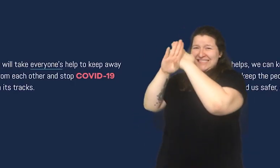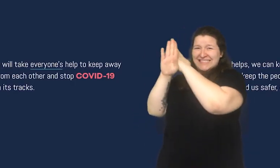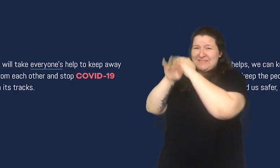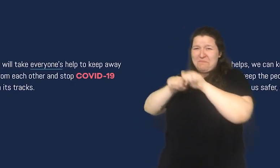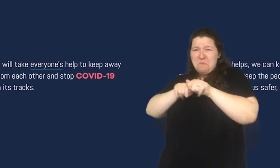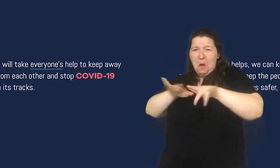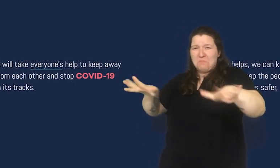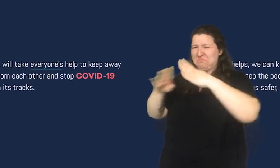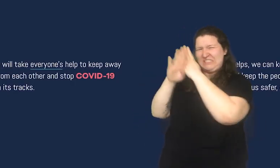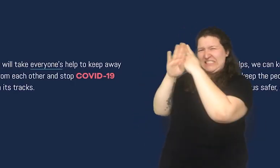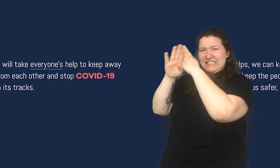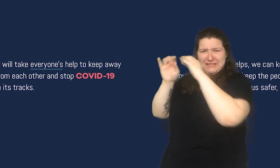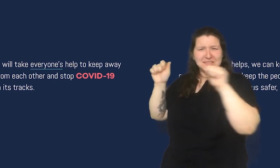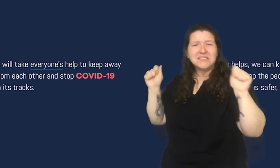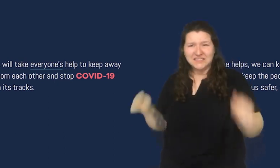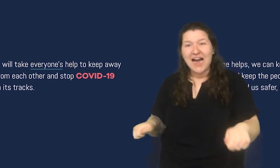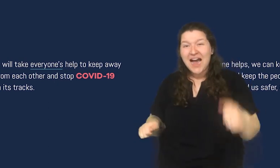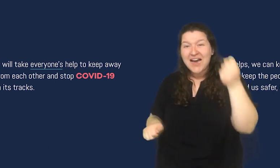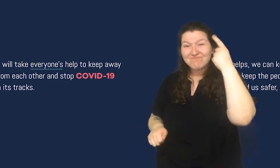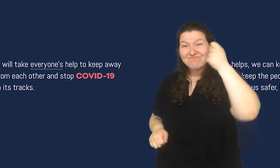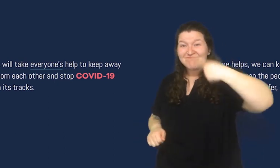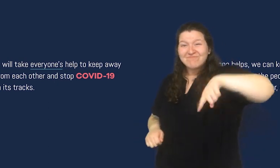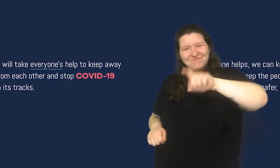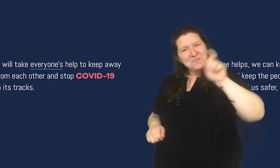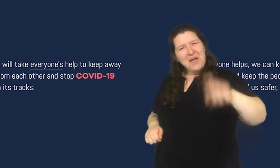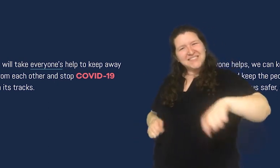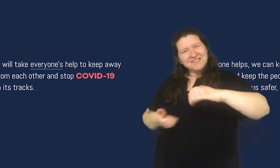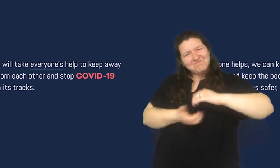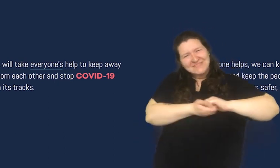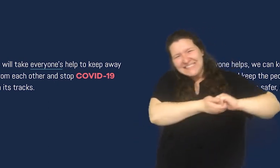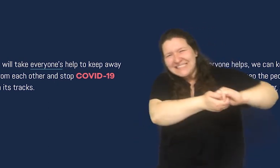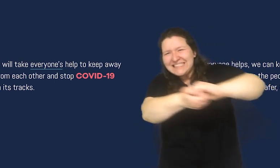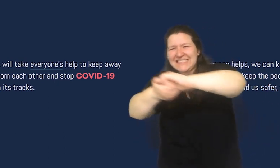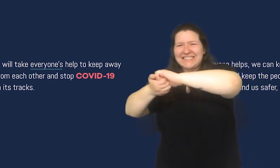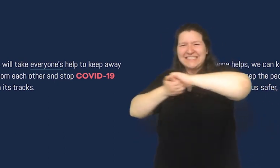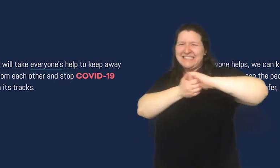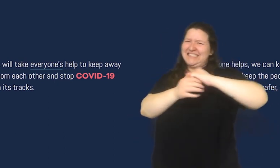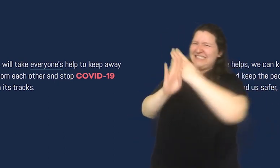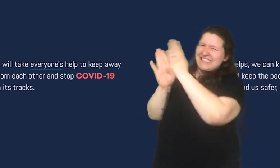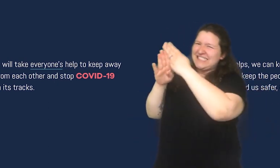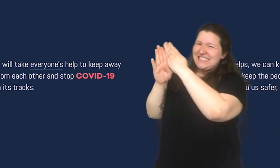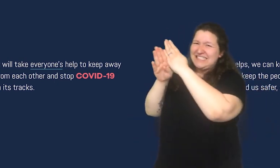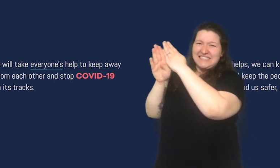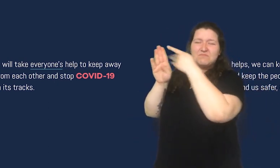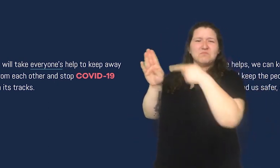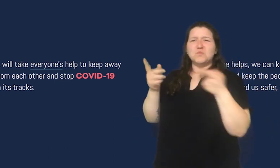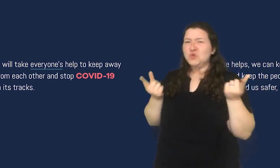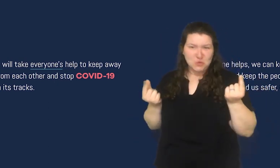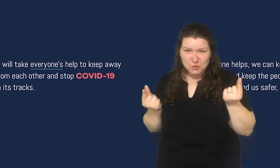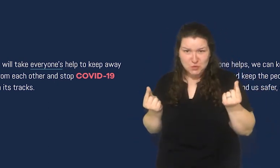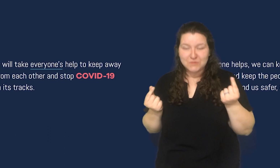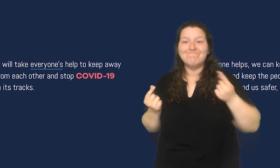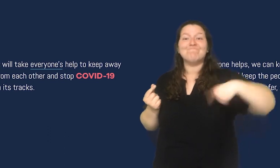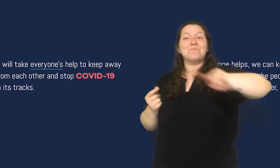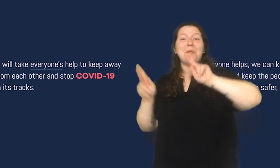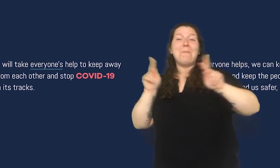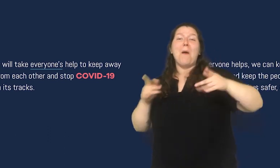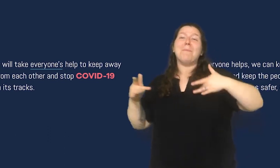It will take everyone's help to keep away from each other and stop COVID-19 in its tracks.